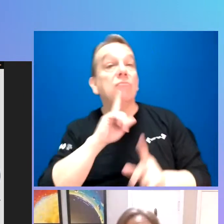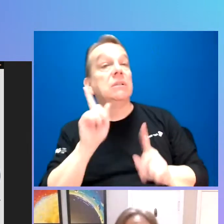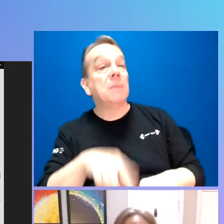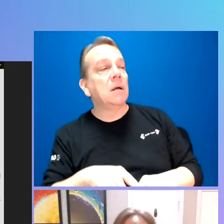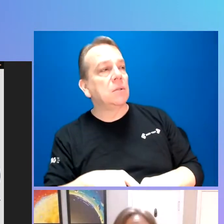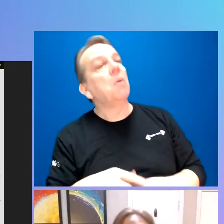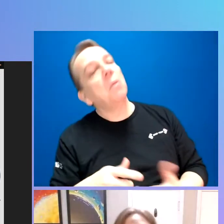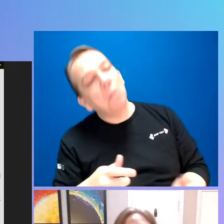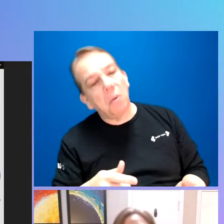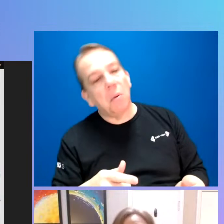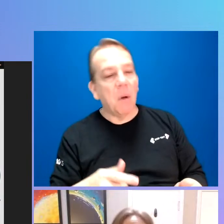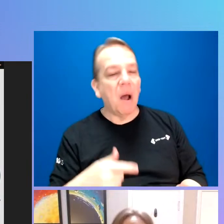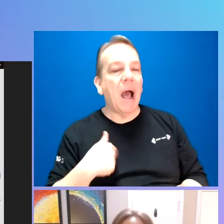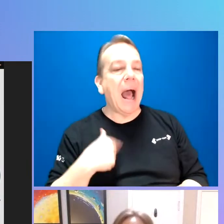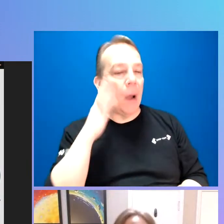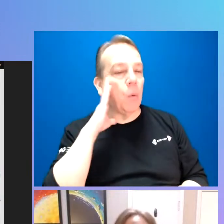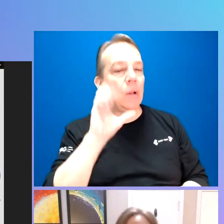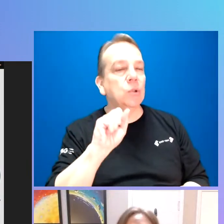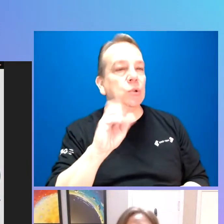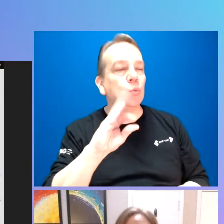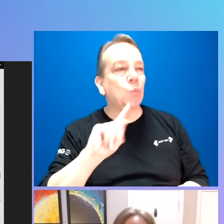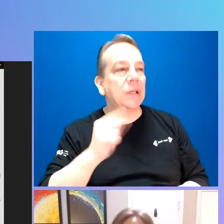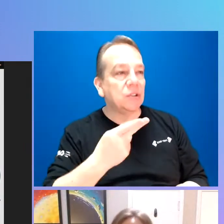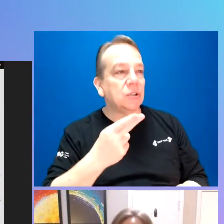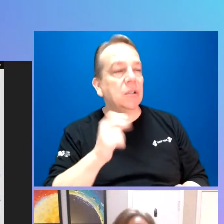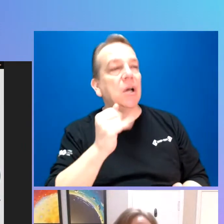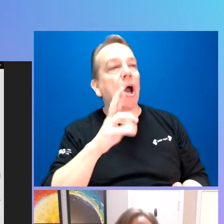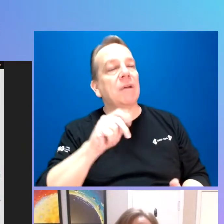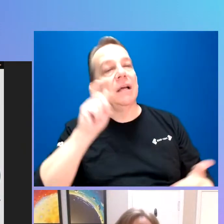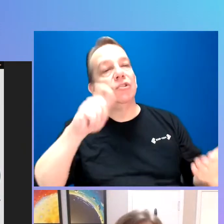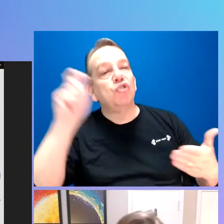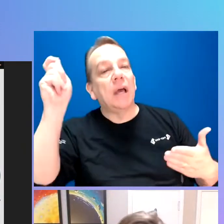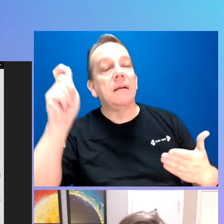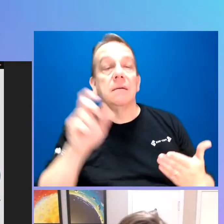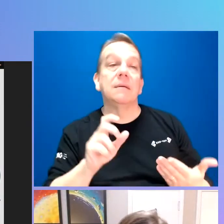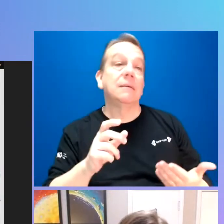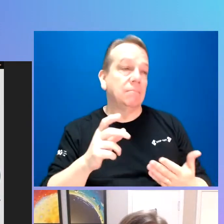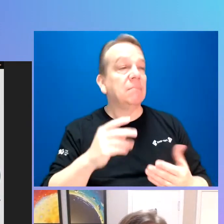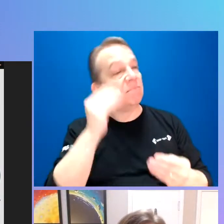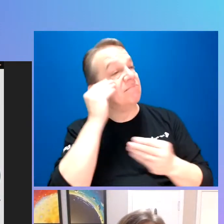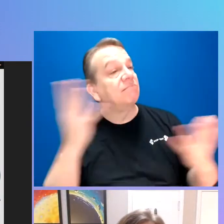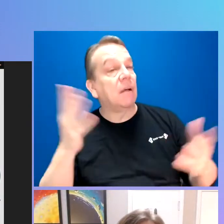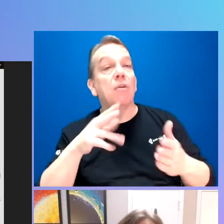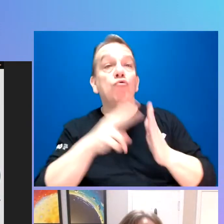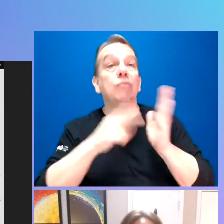the switch rule and Aria checked to say if it's turned on or off,